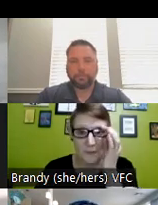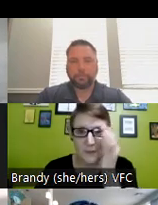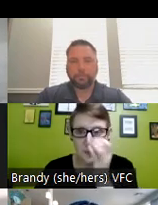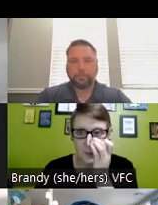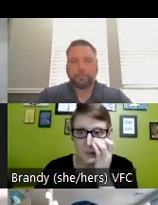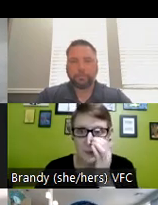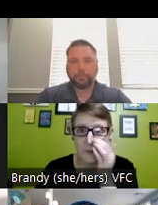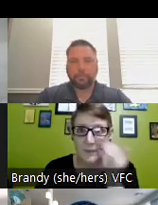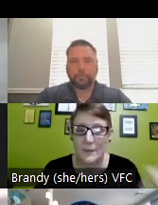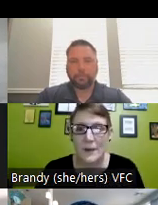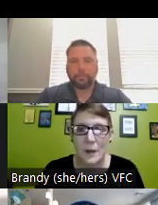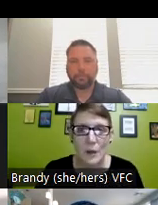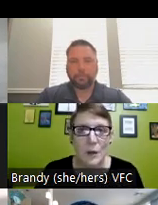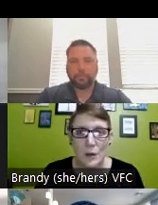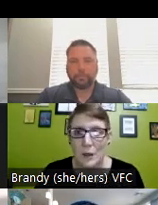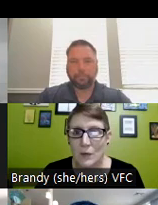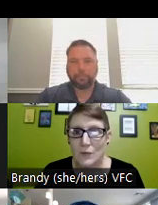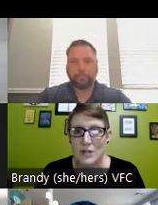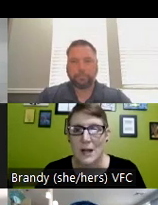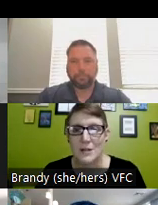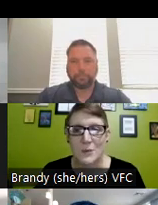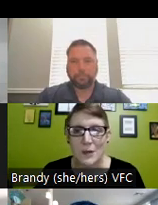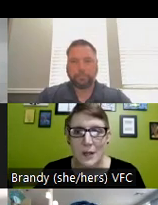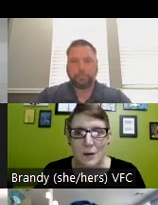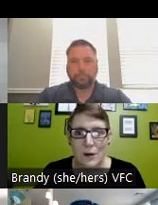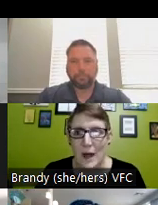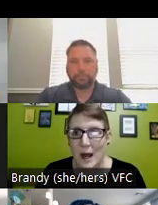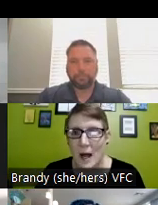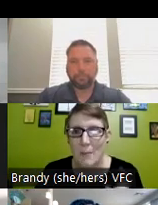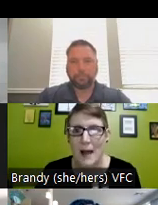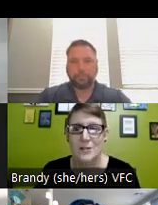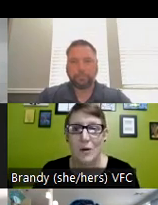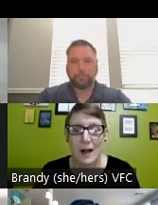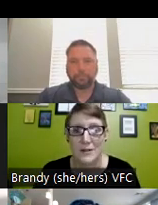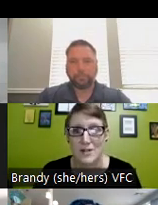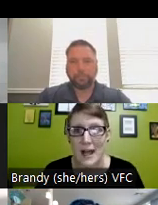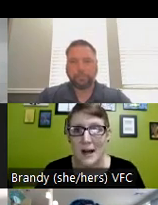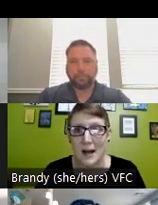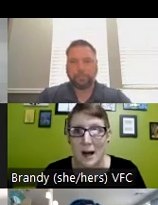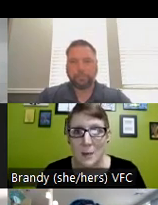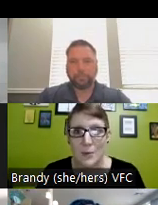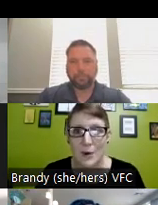ReJeania, I just wanna let you know that I don't have the chat up.